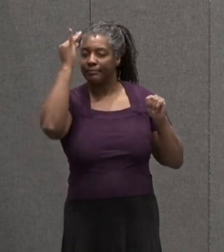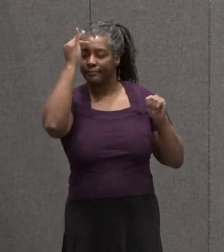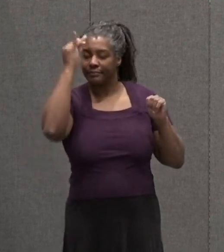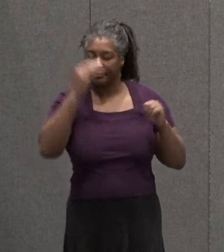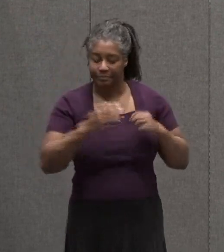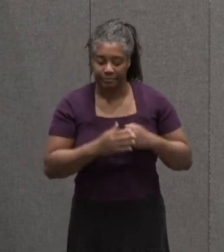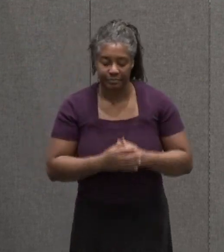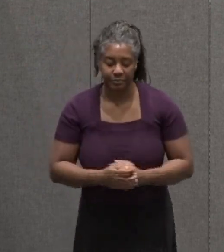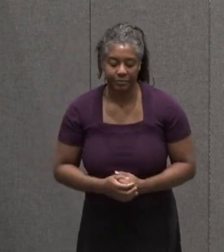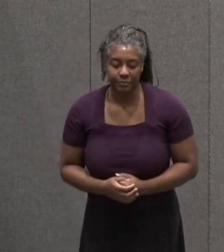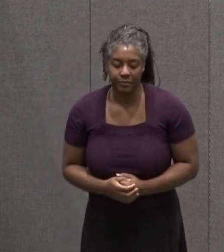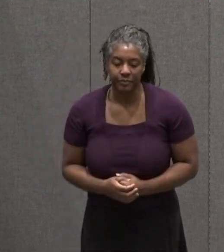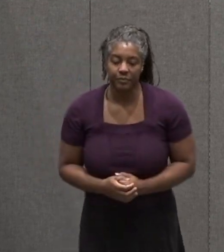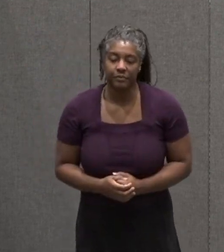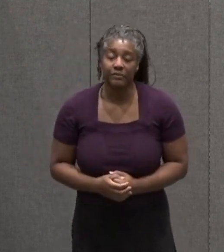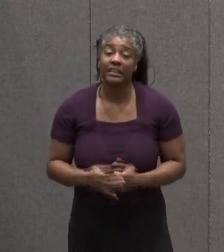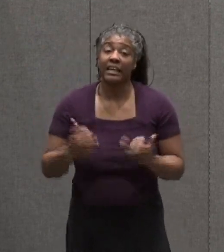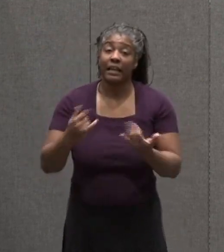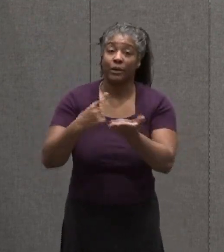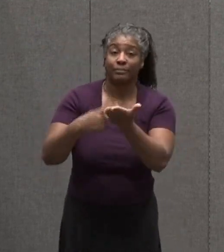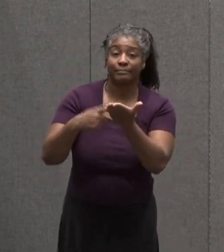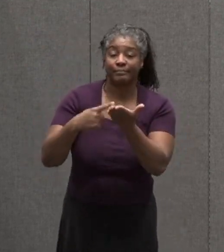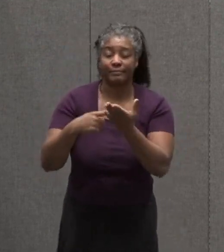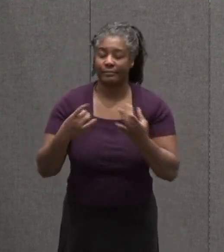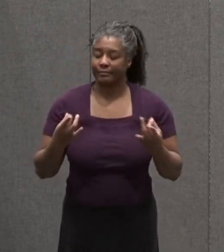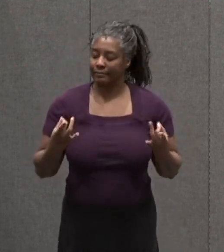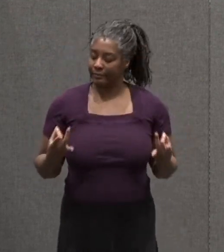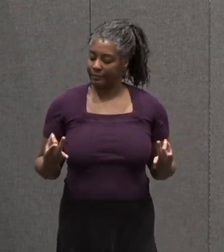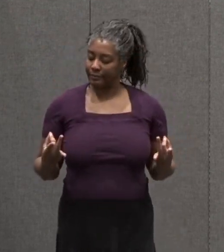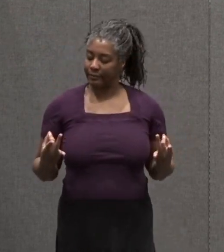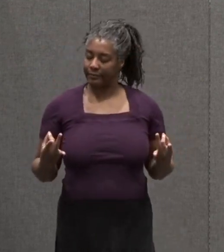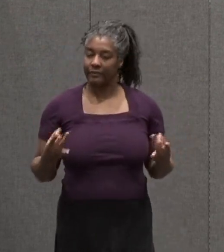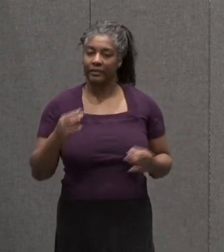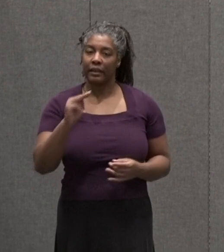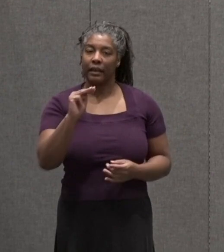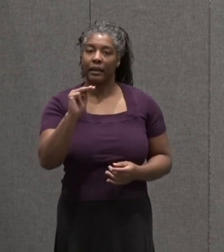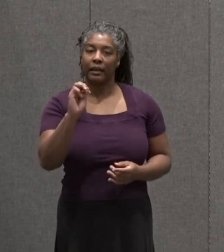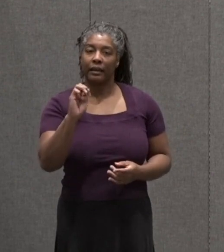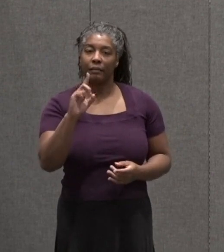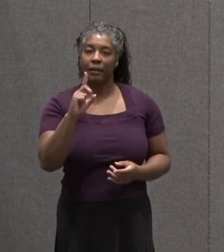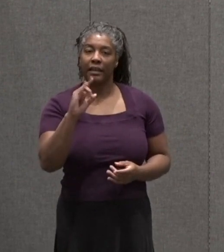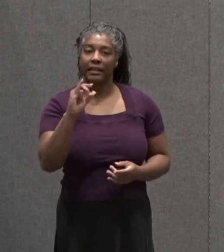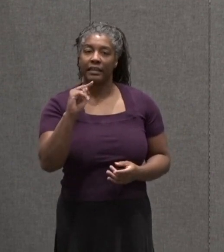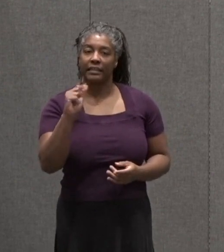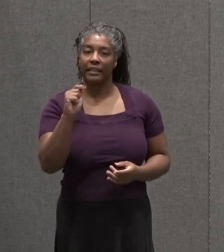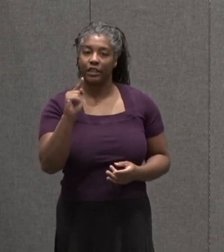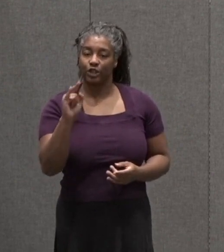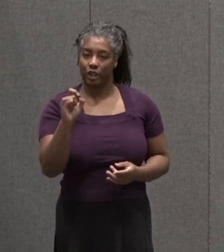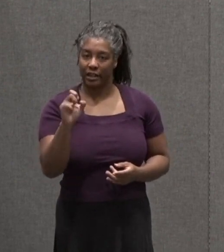Now meditation, I'm sure you've heard of it. So if you'd like you can get down on your matts. Now kids you don't have to necessarily